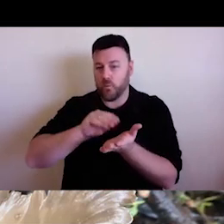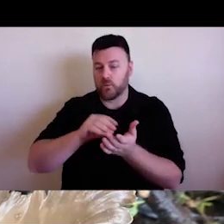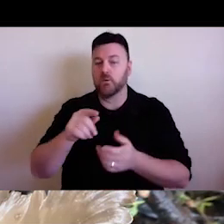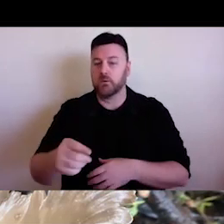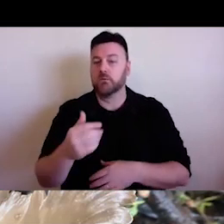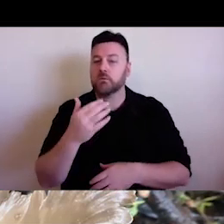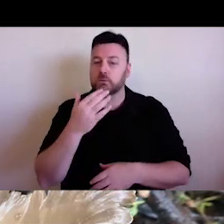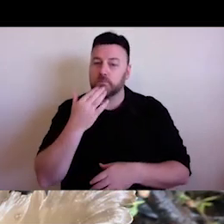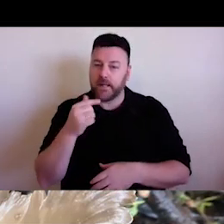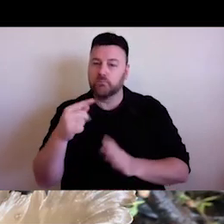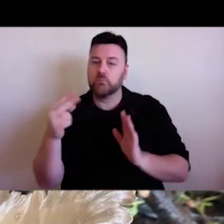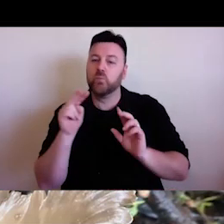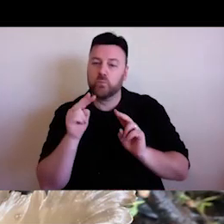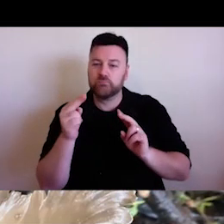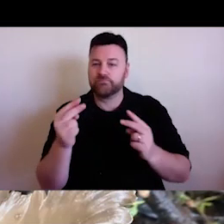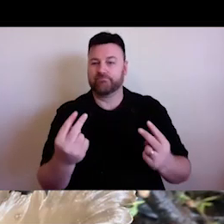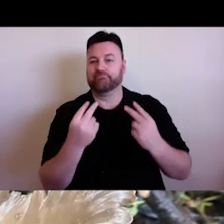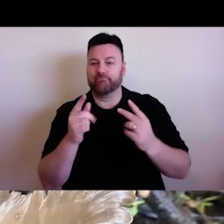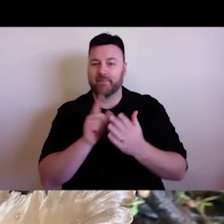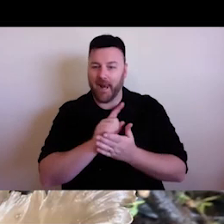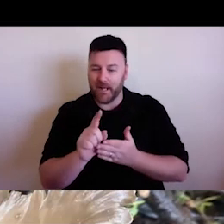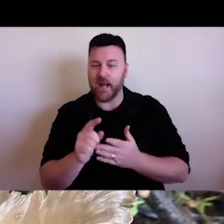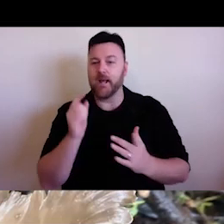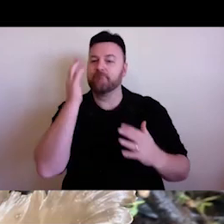questions and take the time with them. I'll pass you back to Ananth